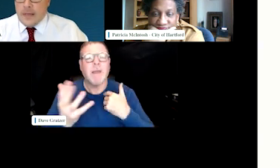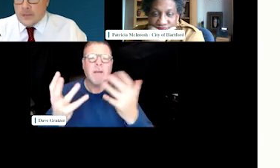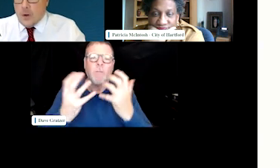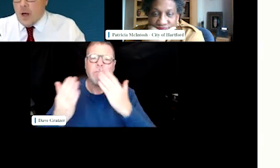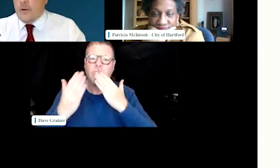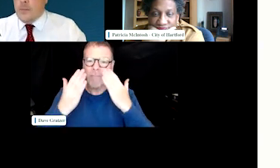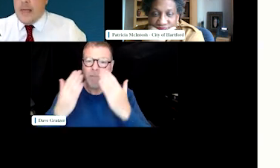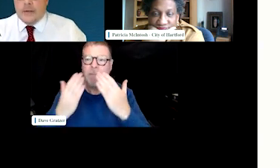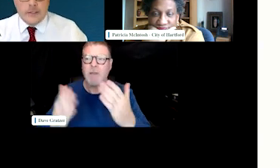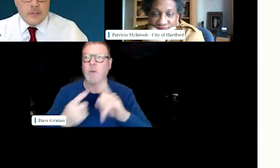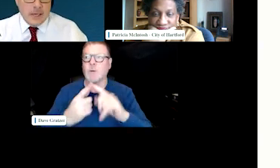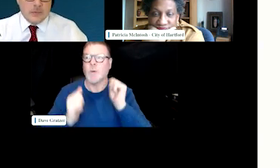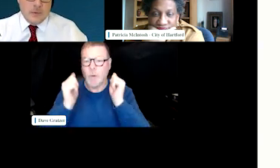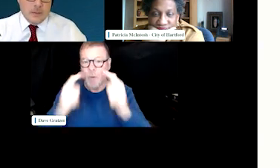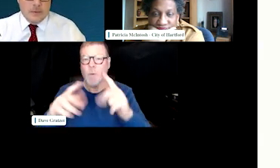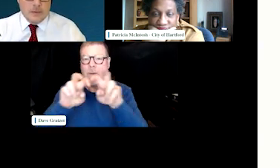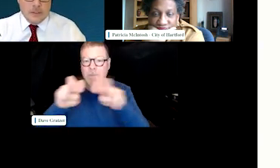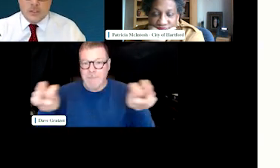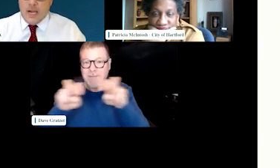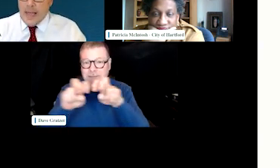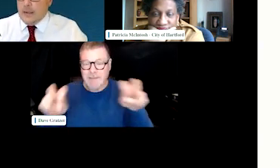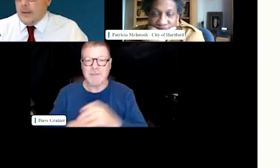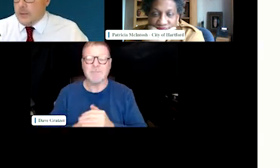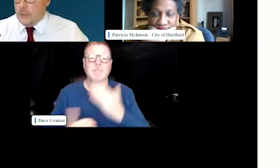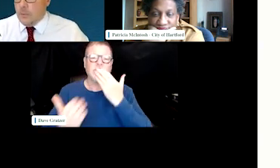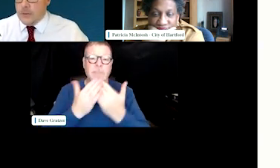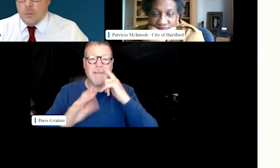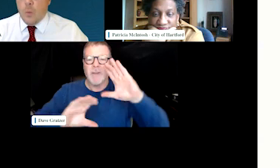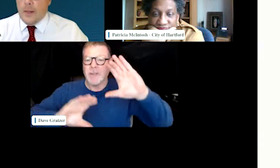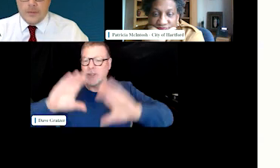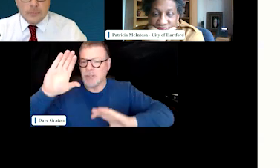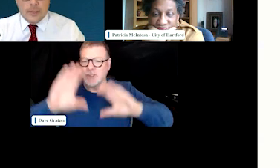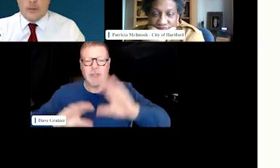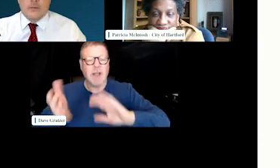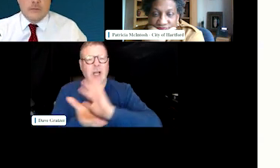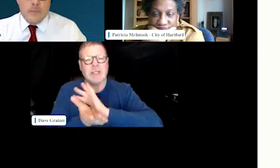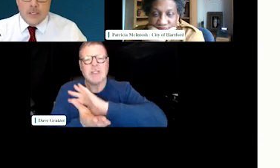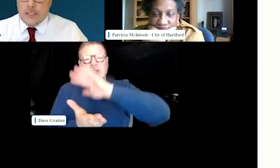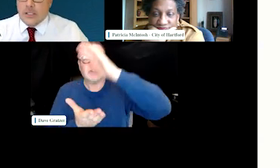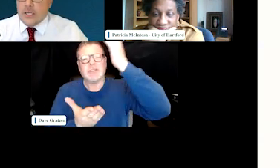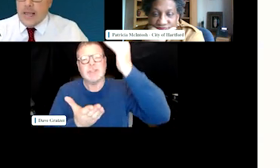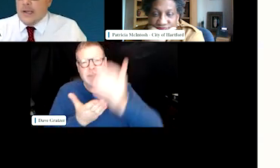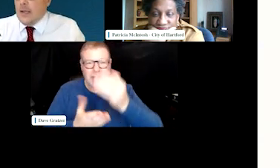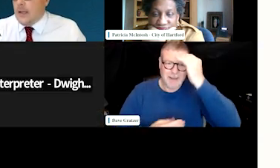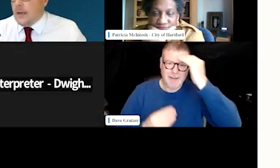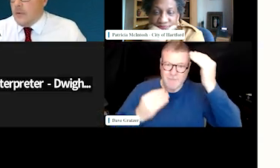thanks to all of our panelists. Thanks for the chat, there's a wealth and plethora of information in the chat